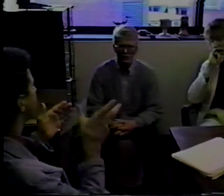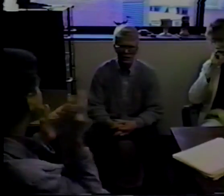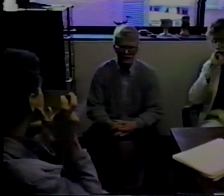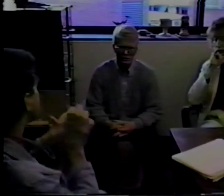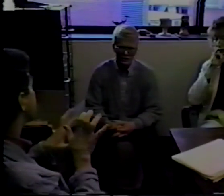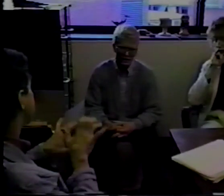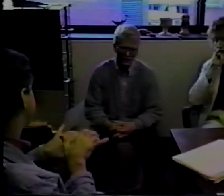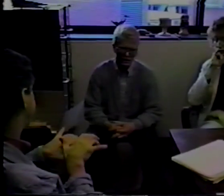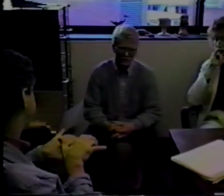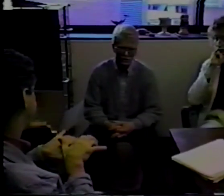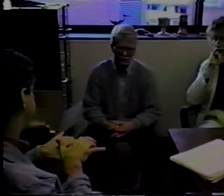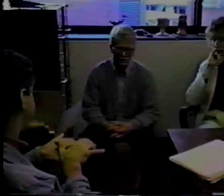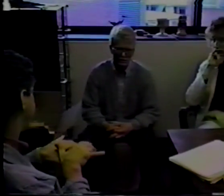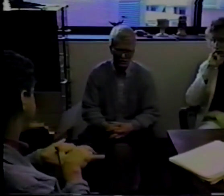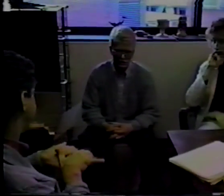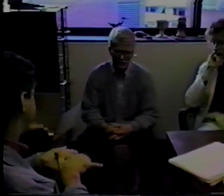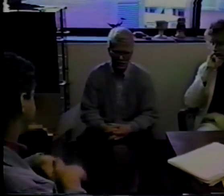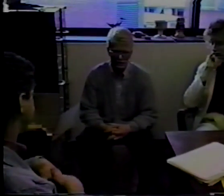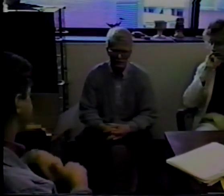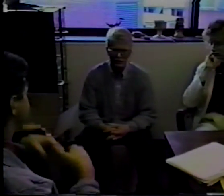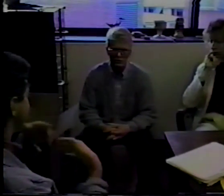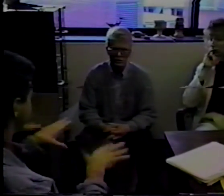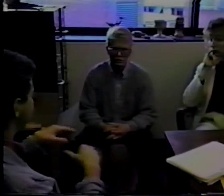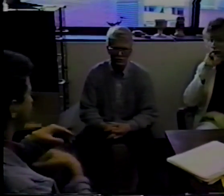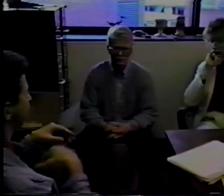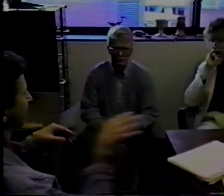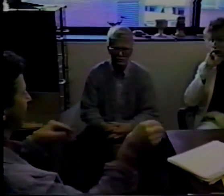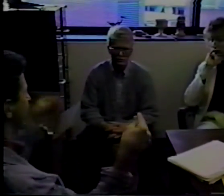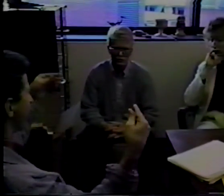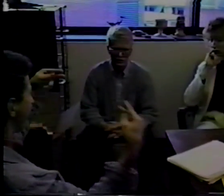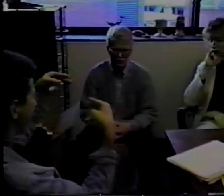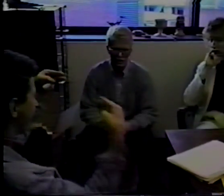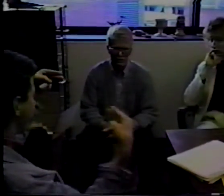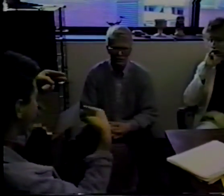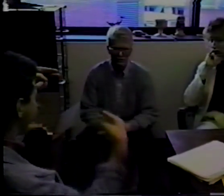and what Idid was I gave it to the secretary who transcribed it from